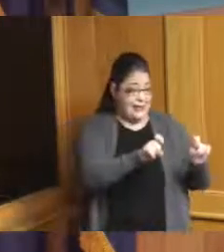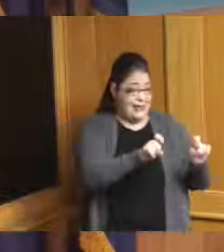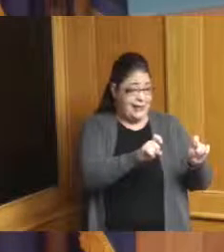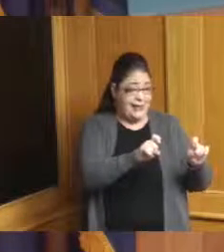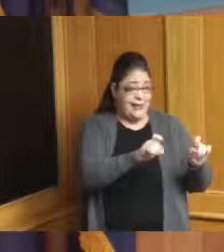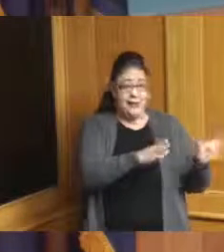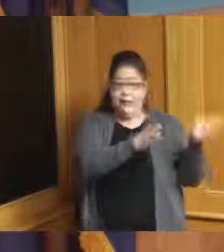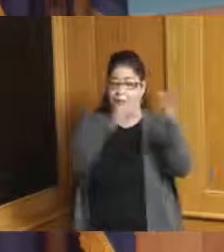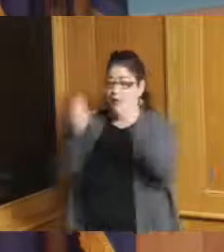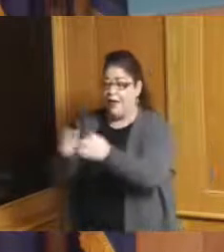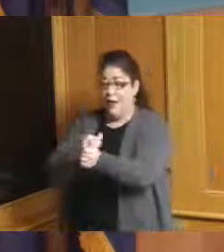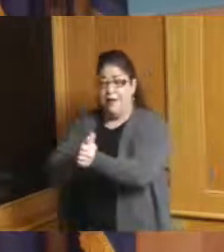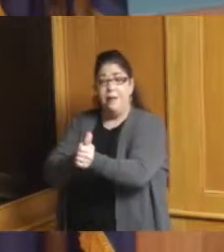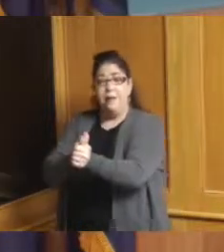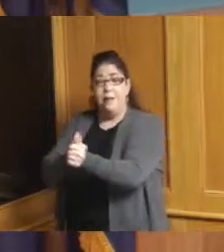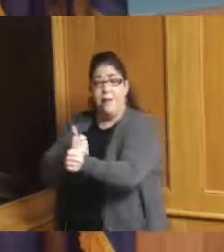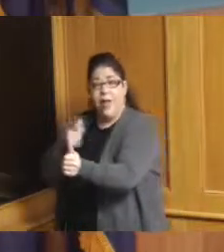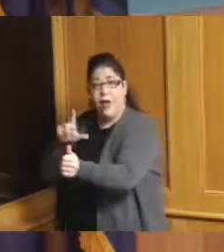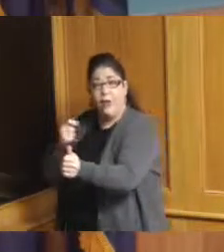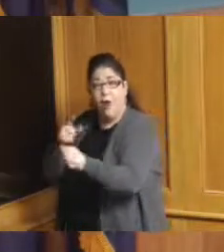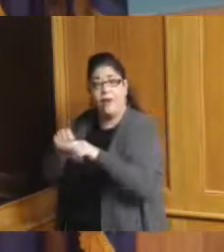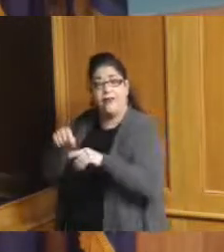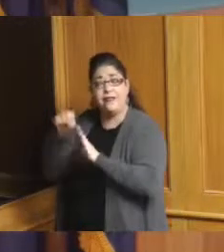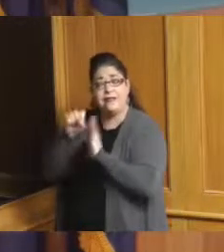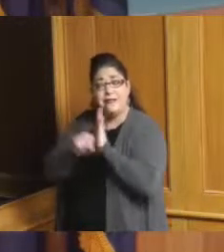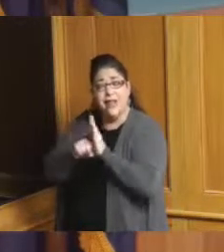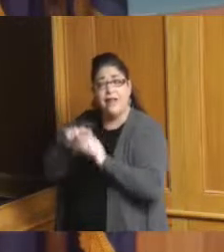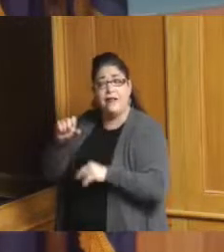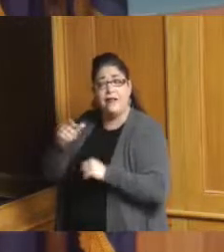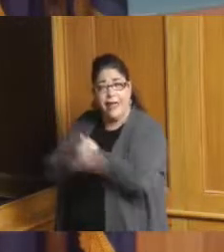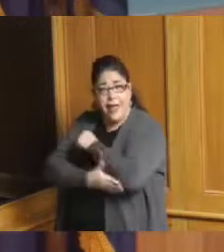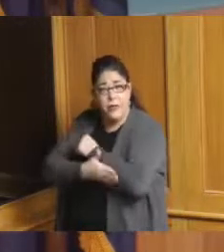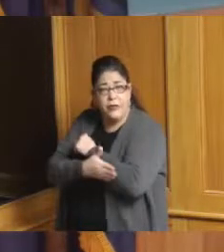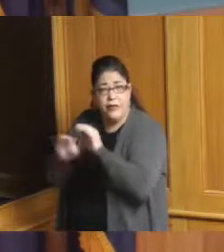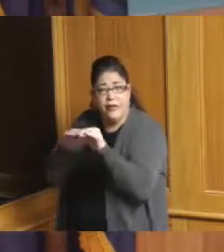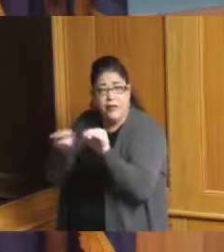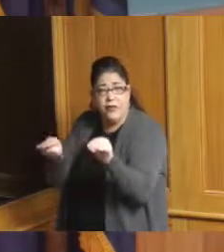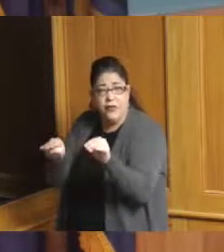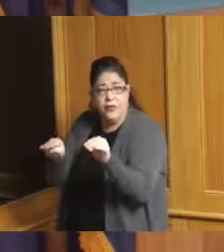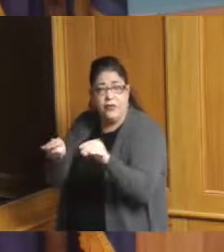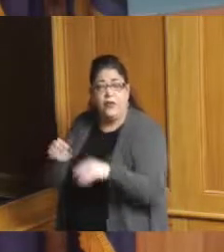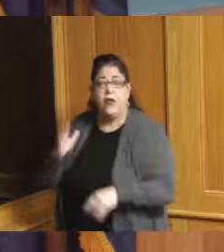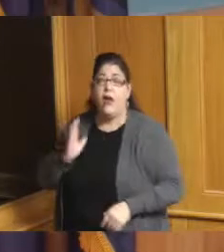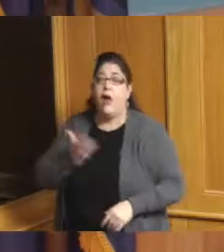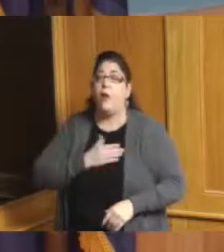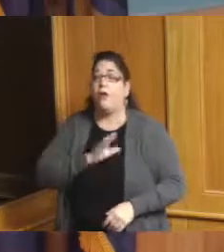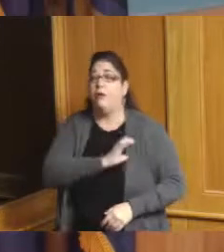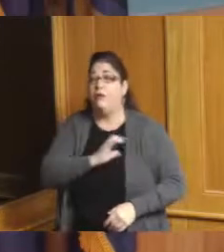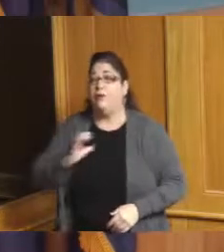and I would hope that our committee could have a report from the administrator not